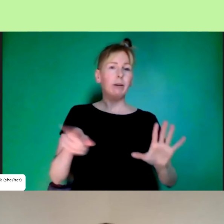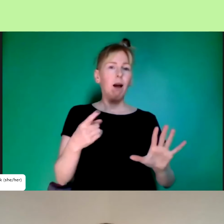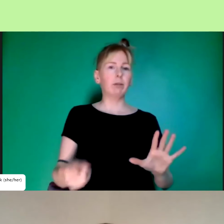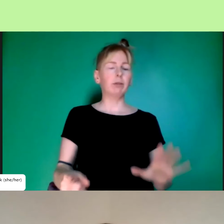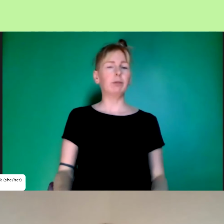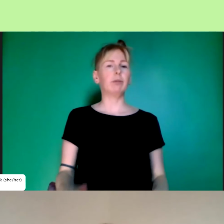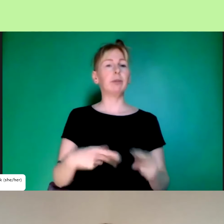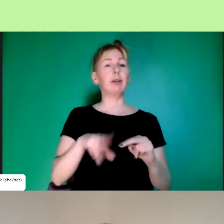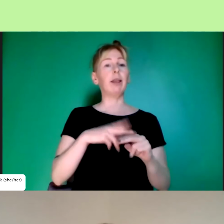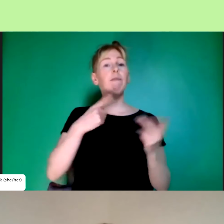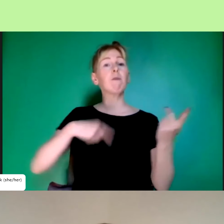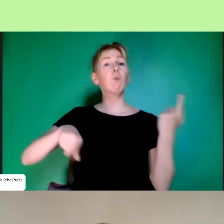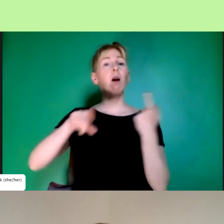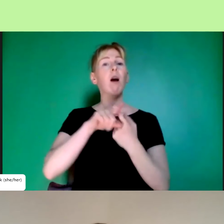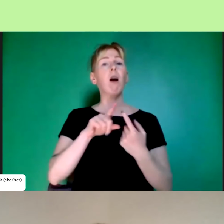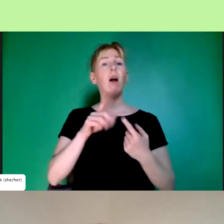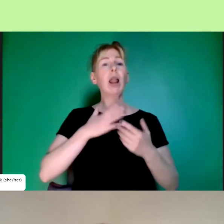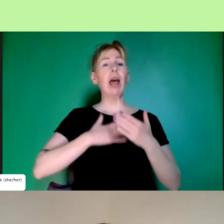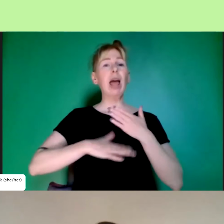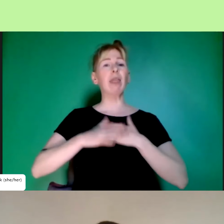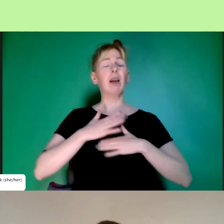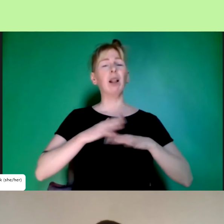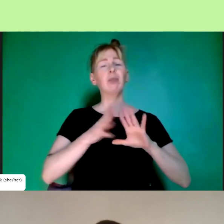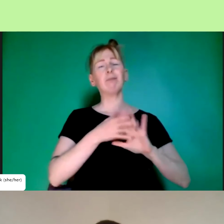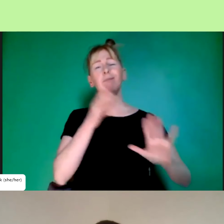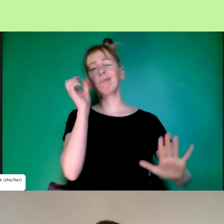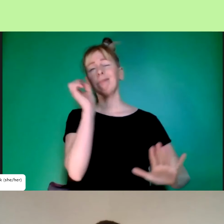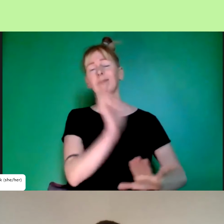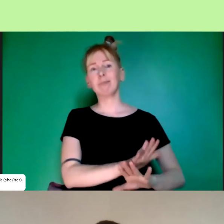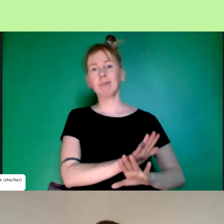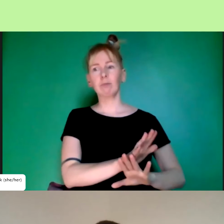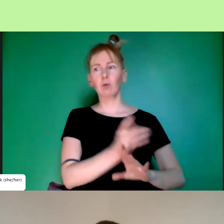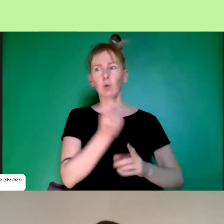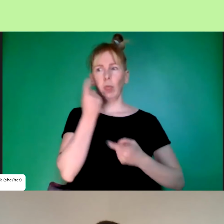ethical in thinking about anything that we do and how we live our lives and how we